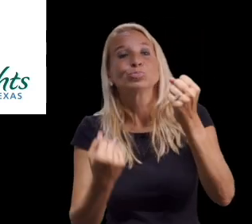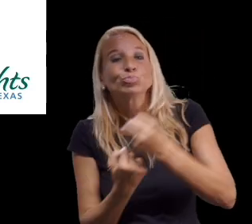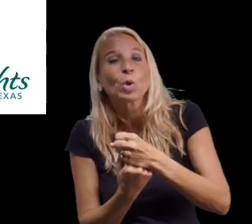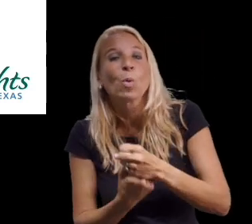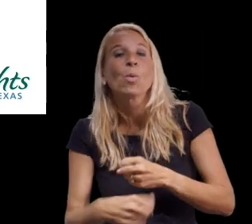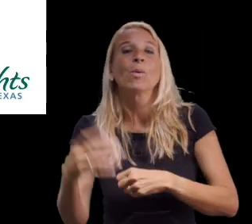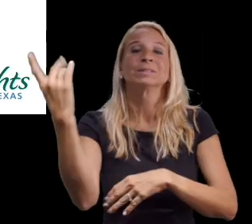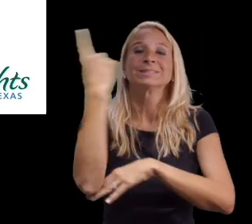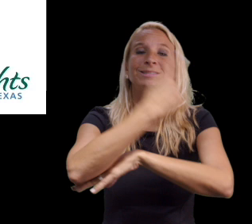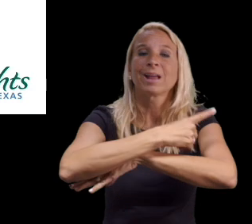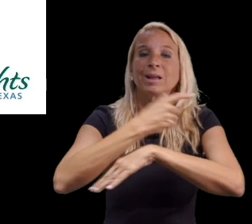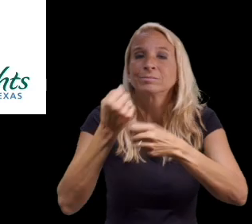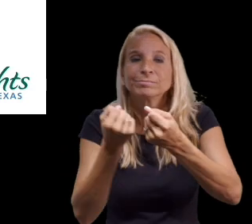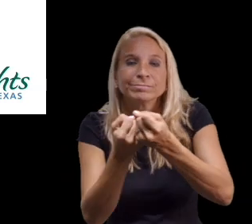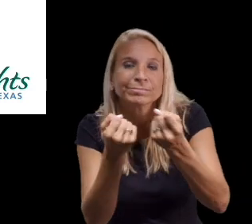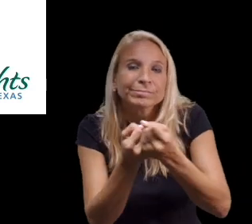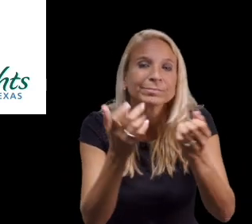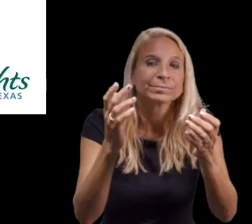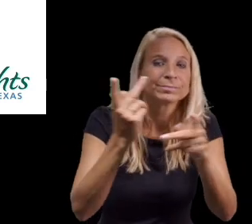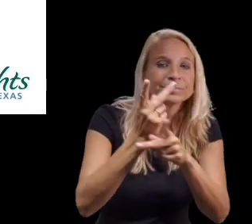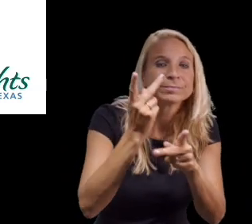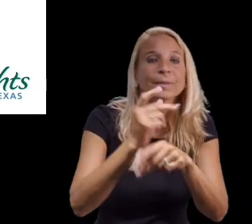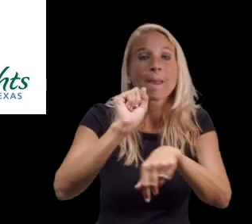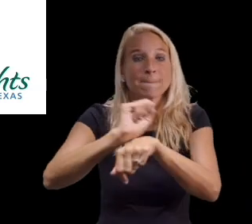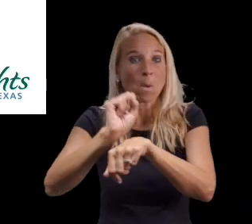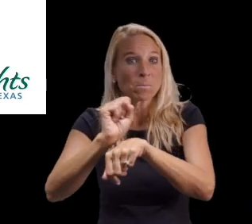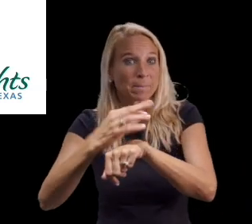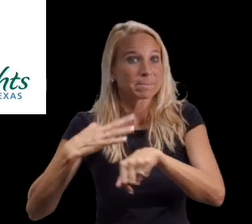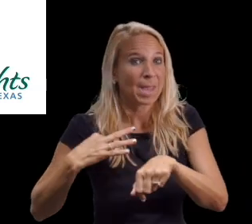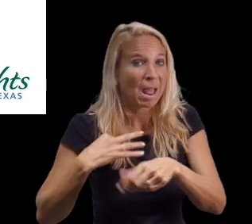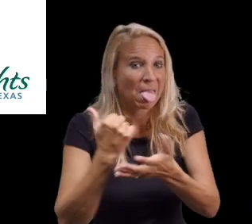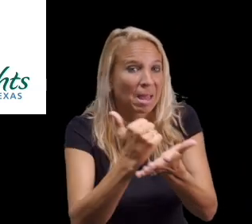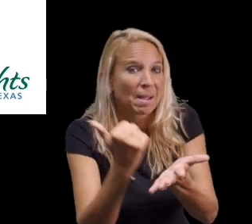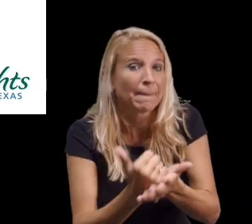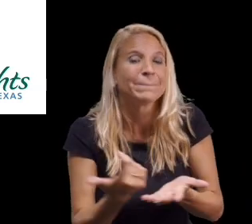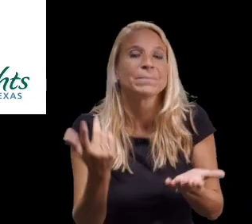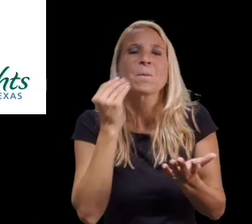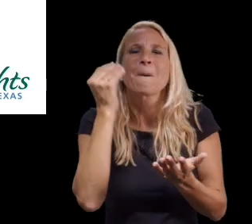community support, day habilitation, employment assistance,